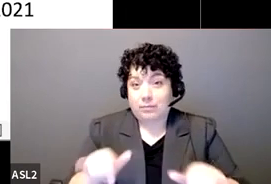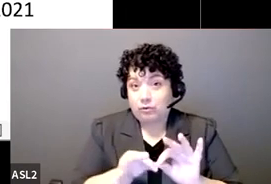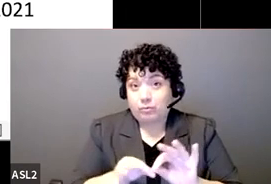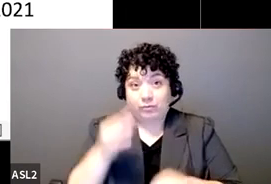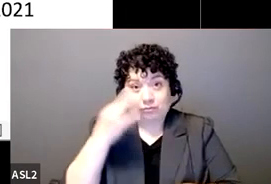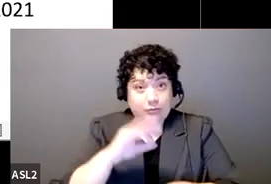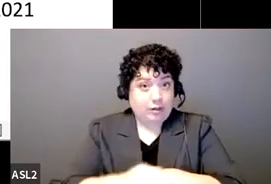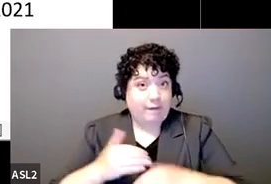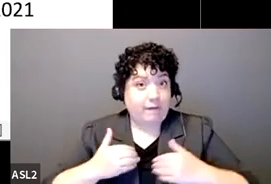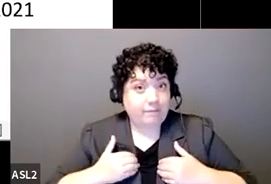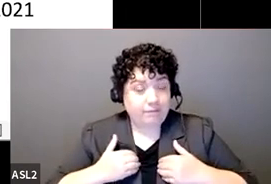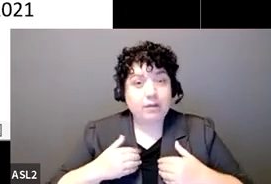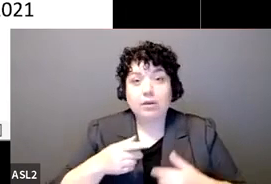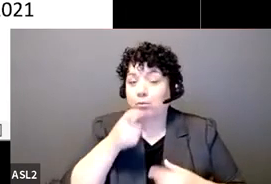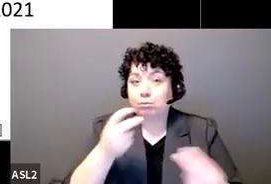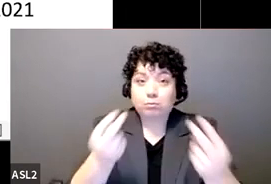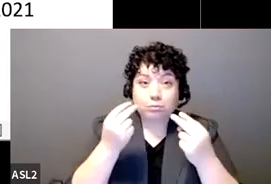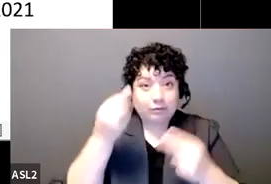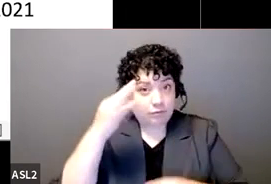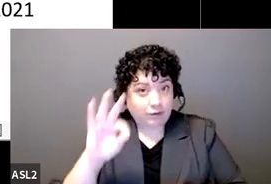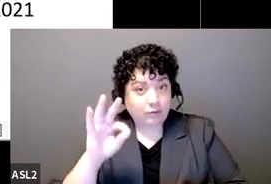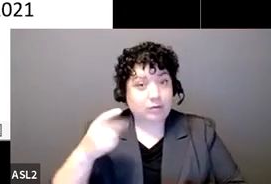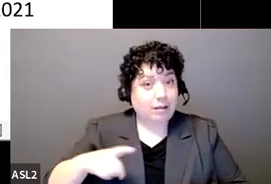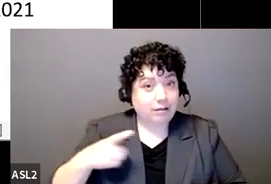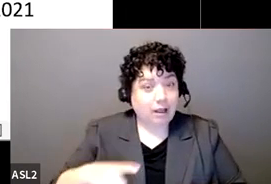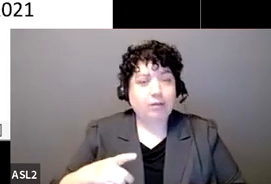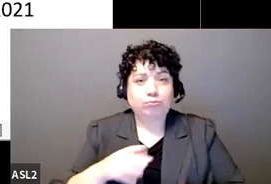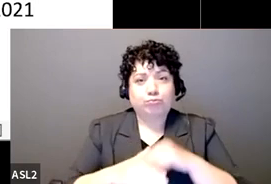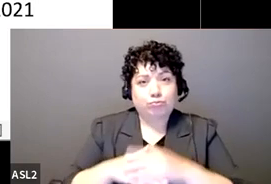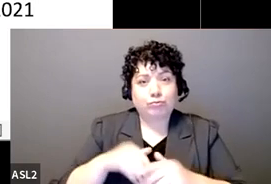so our francophone delegates will feel can feel comfortable speaking in their first language